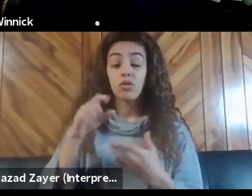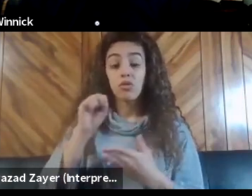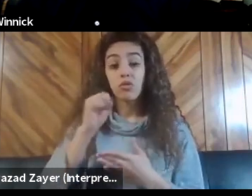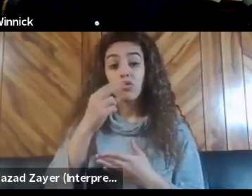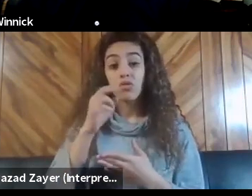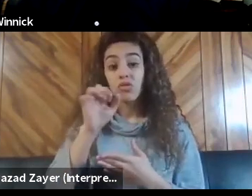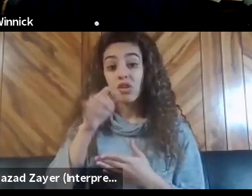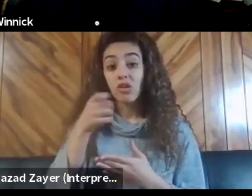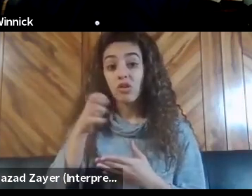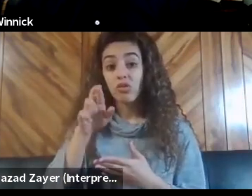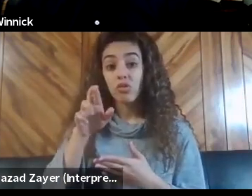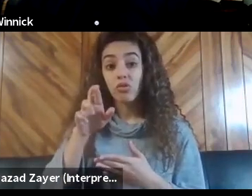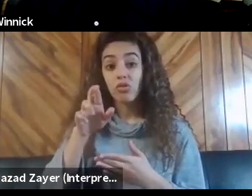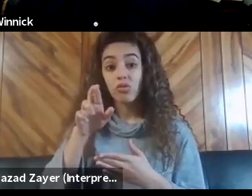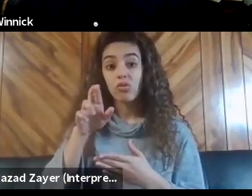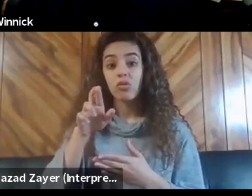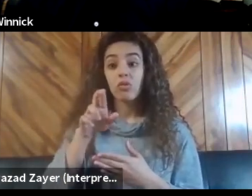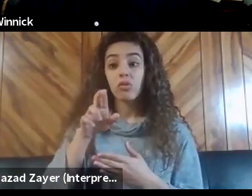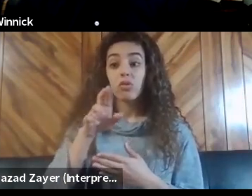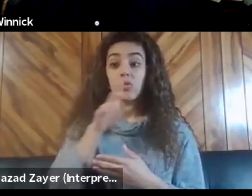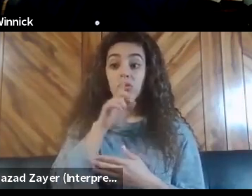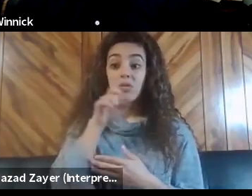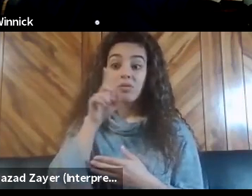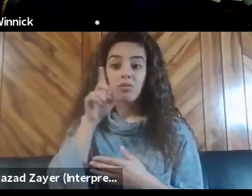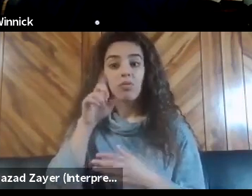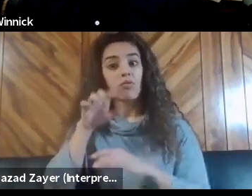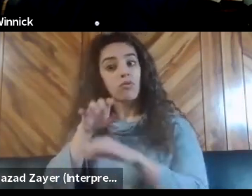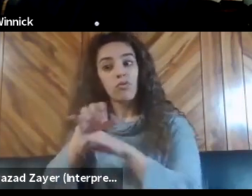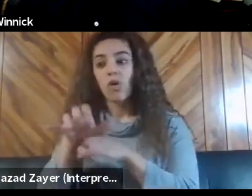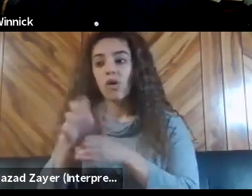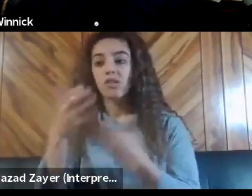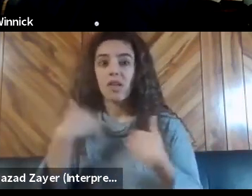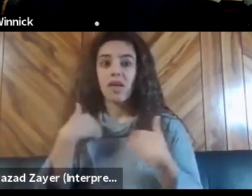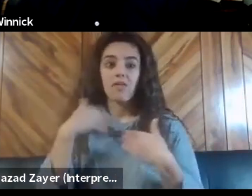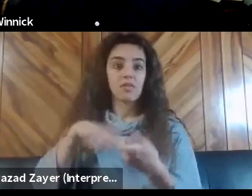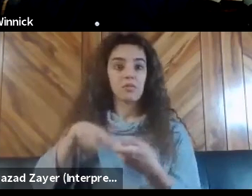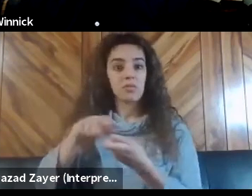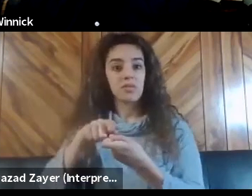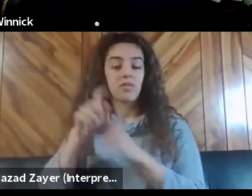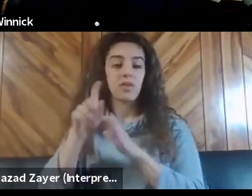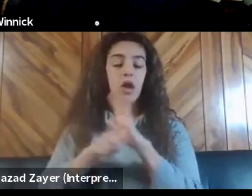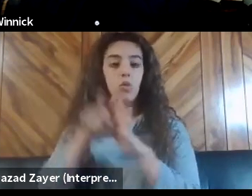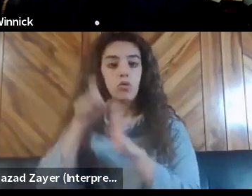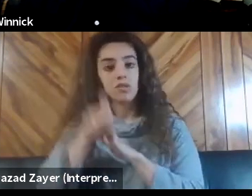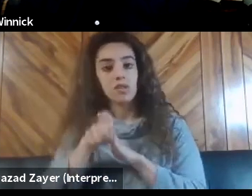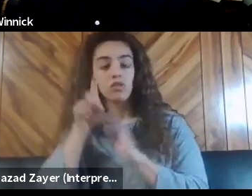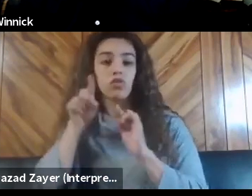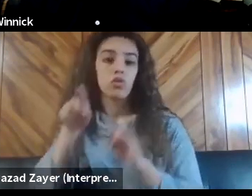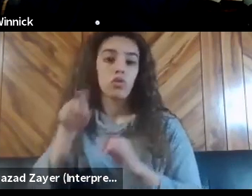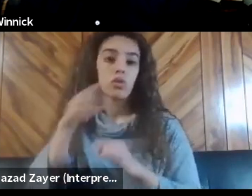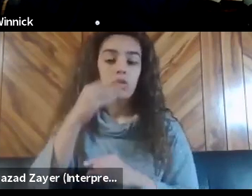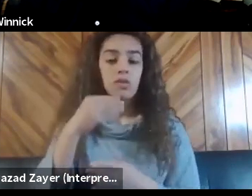But what matters is that everybody has it has life in their hands. Everybody has like different perspective in their